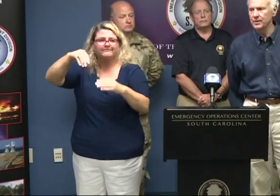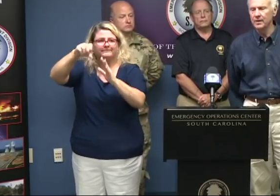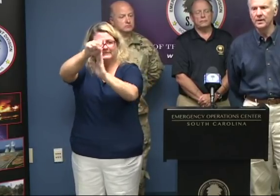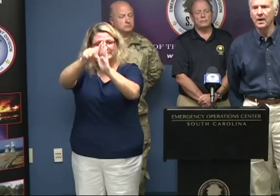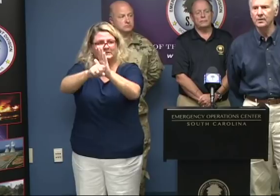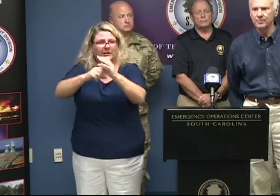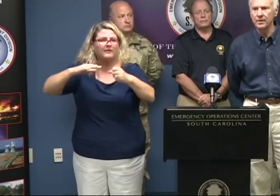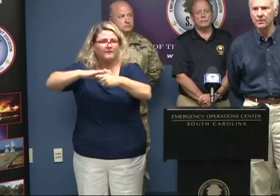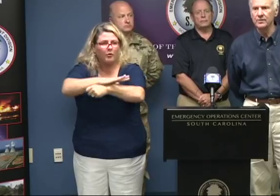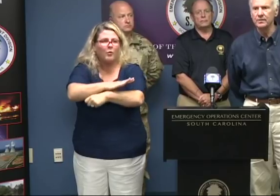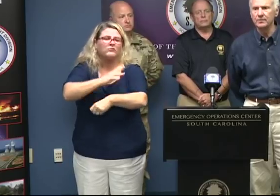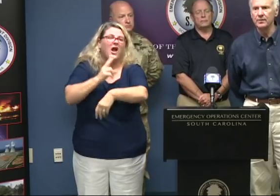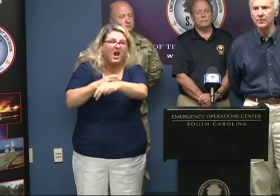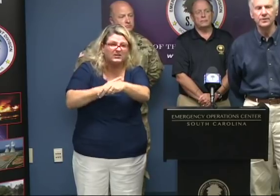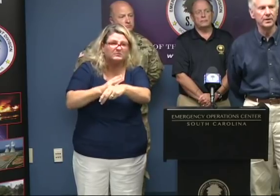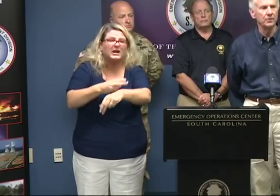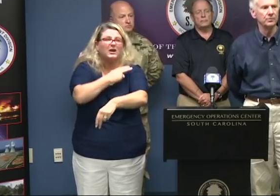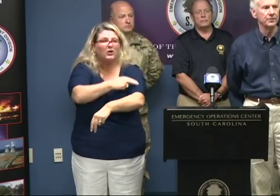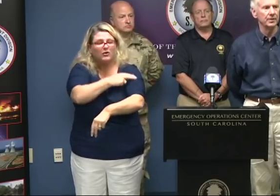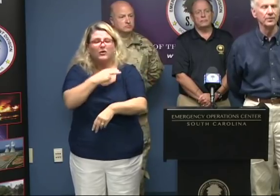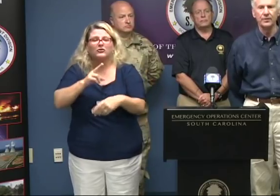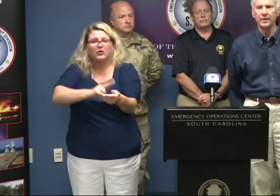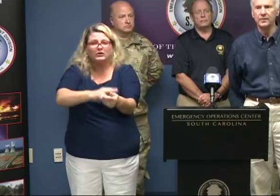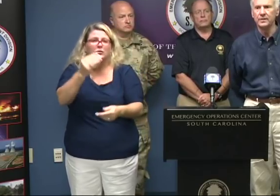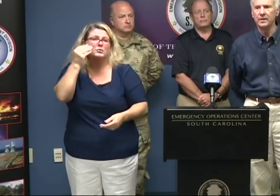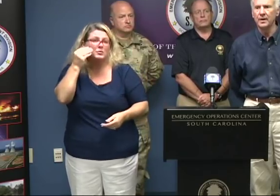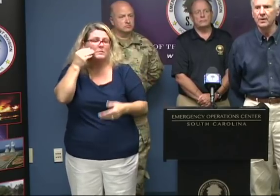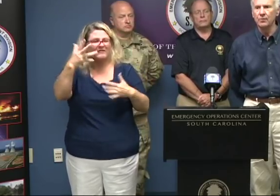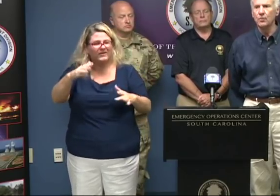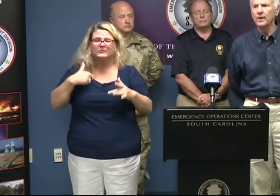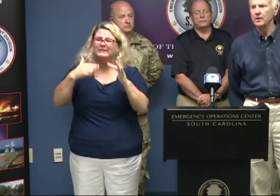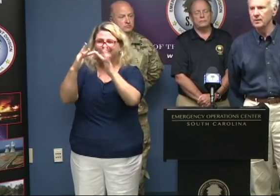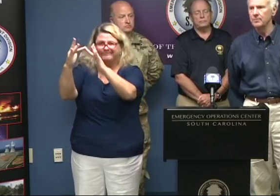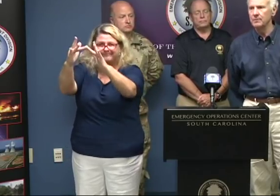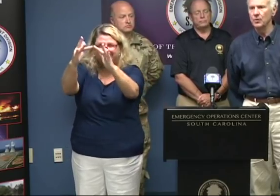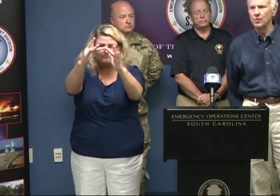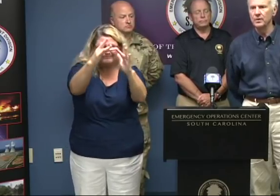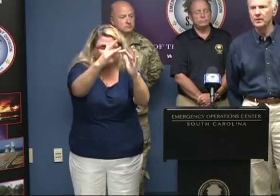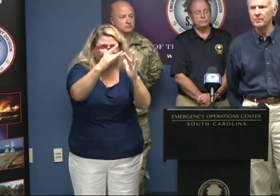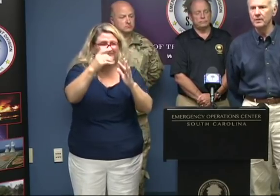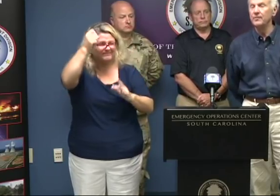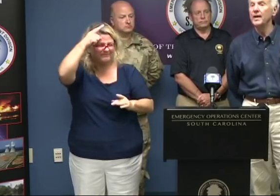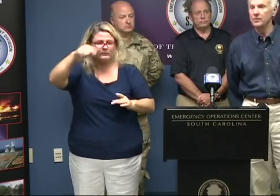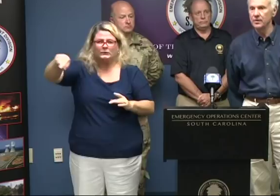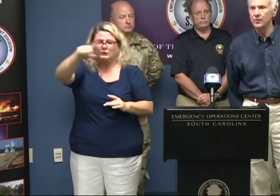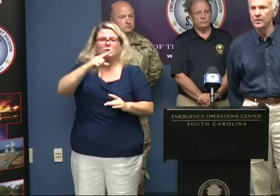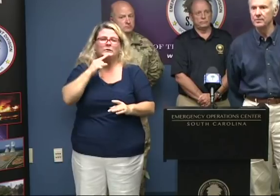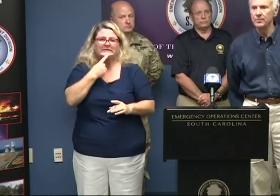particularly in hospitals and nursing homes and other things that require a little bit more advanced notice.